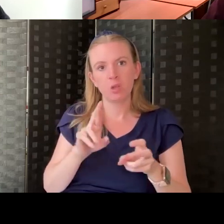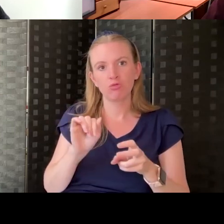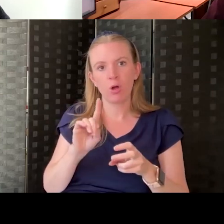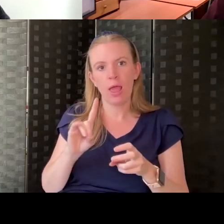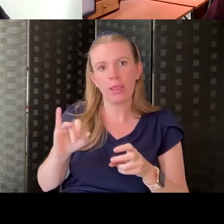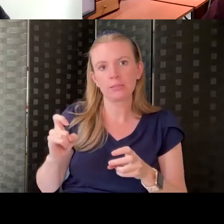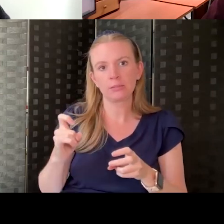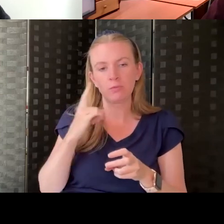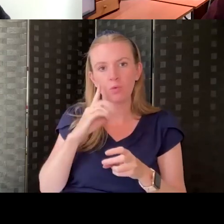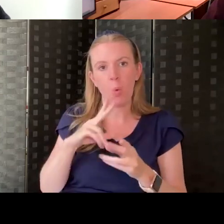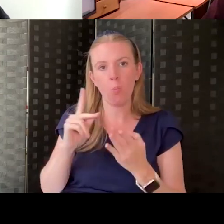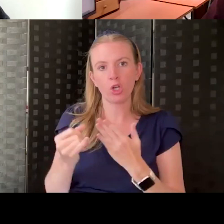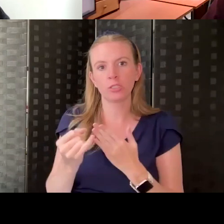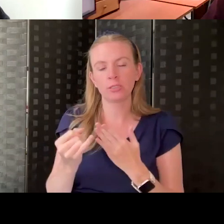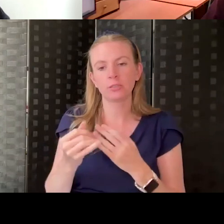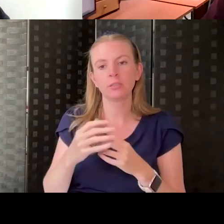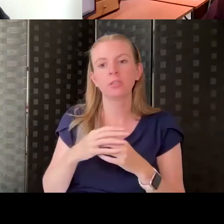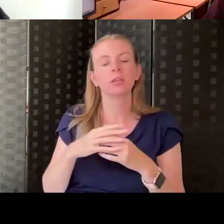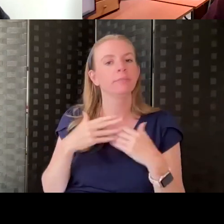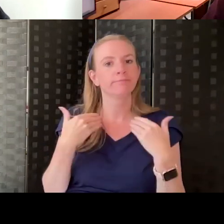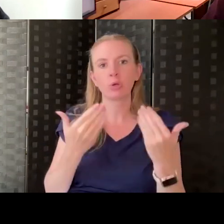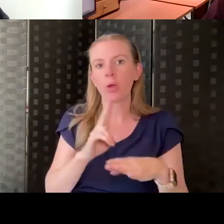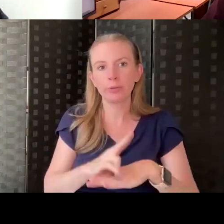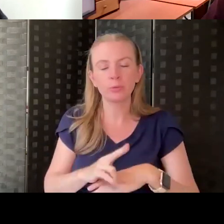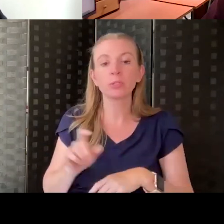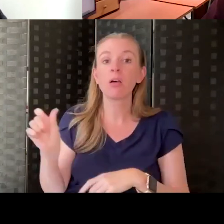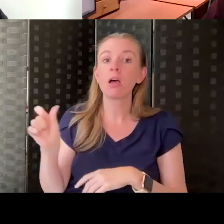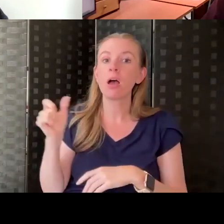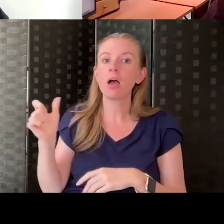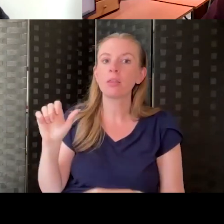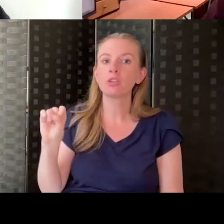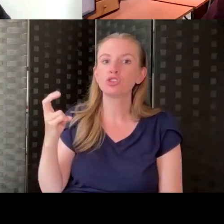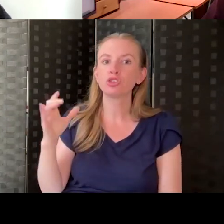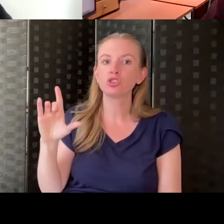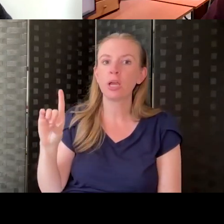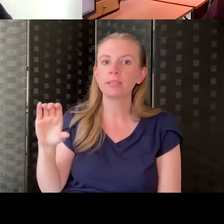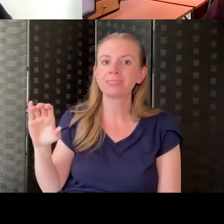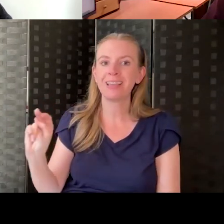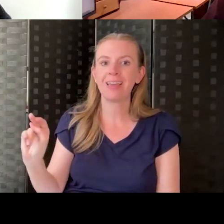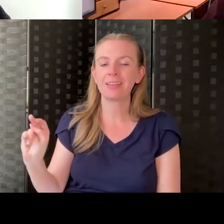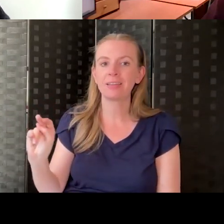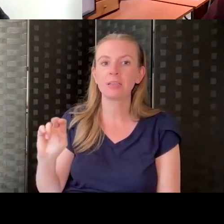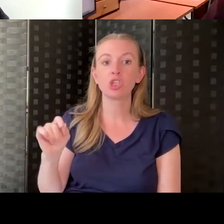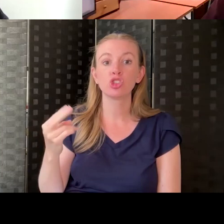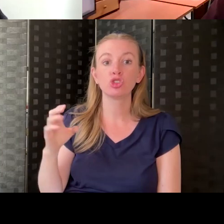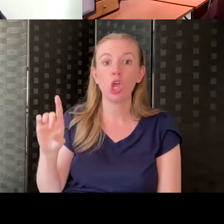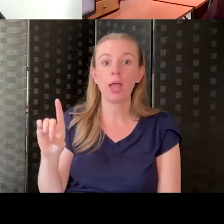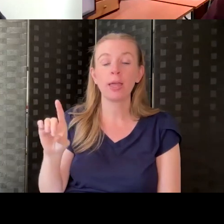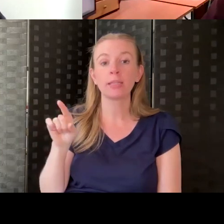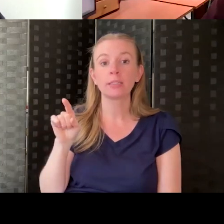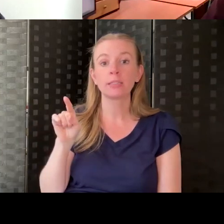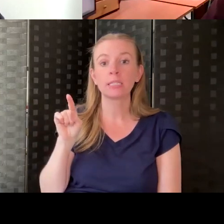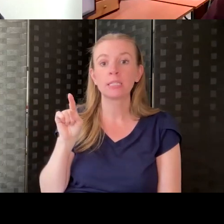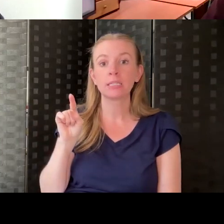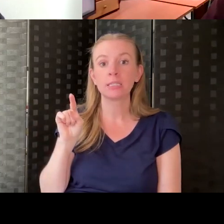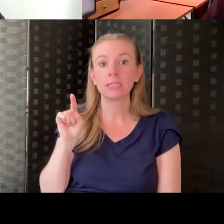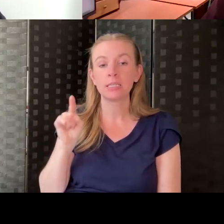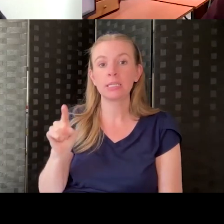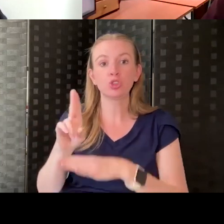project and go from there. Another one, Shad ingests Radix.